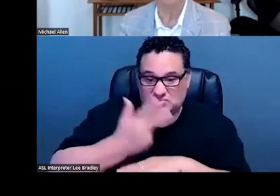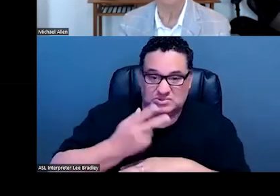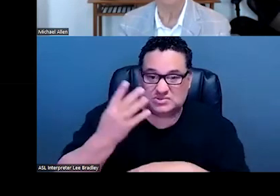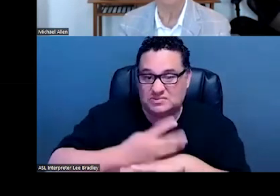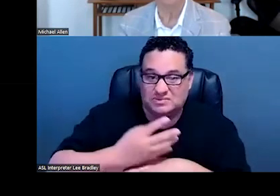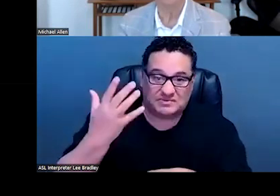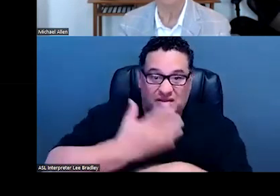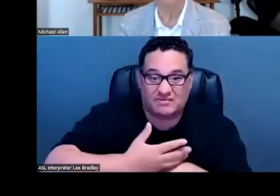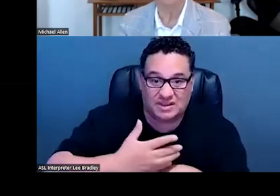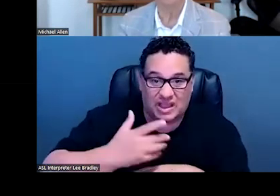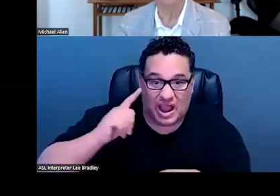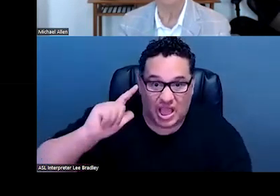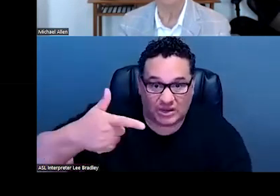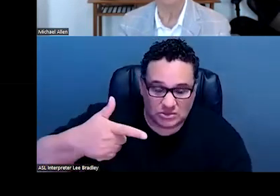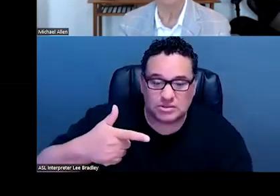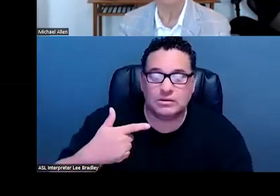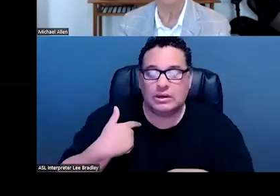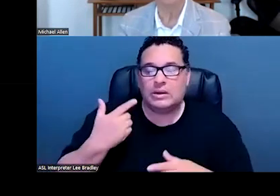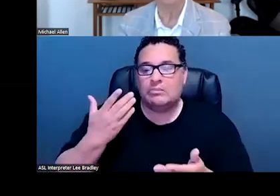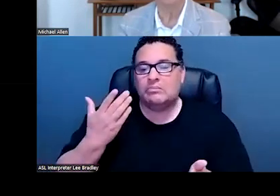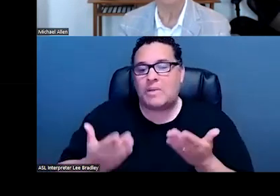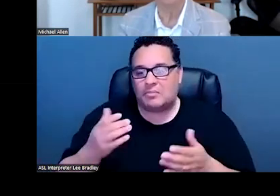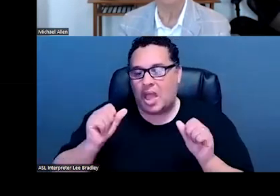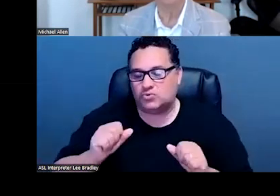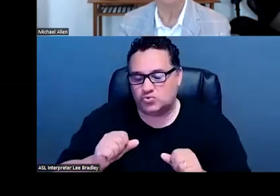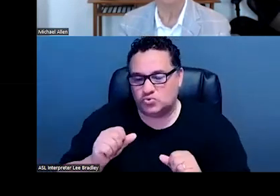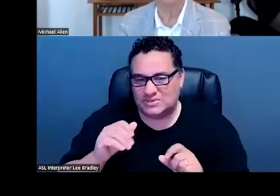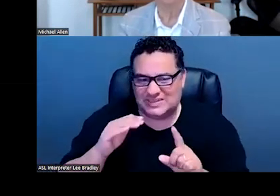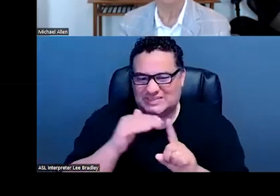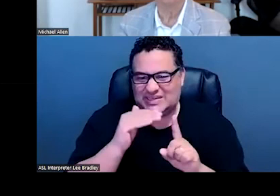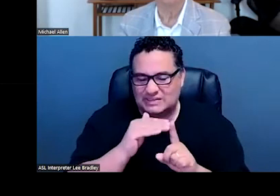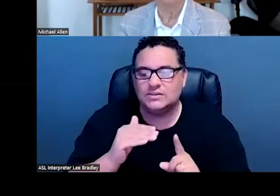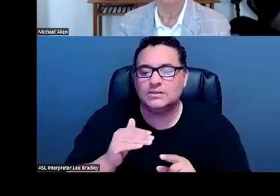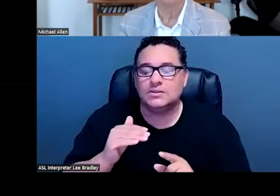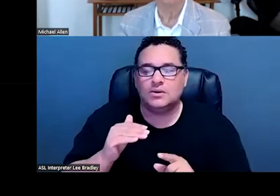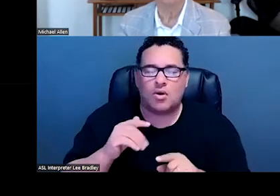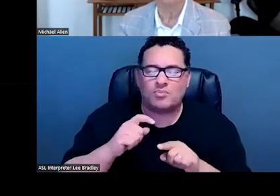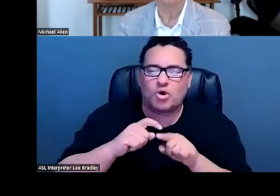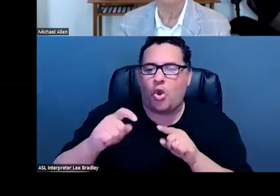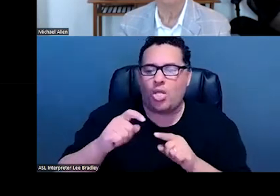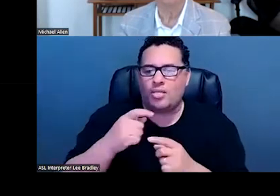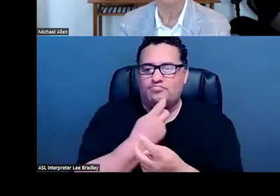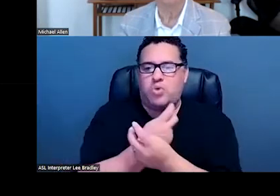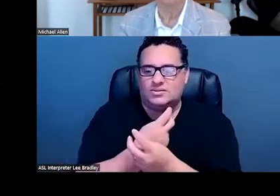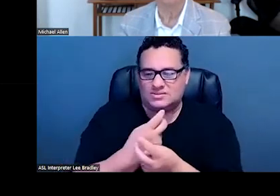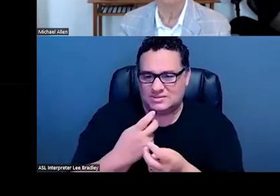I MIGHT BE ABLE TO SAY TO THE POISON CALL, CENTER, SAY, YOU KNOW CALL THAT PERSON BACK. BECAUSE I,